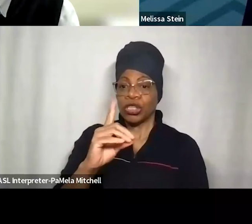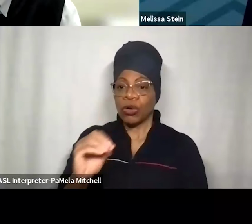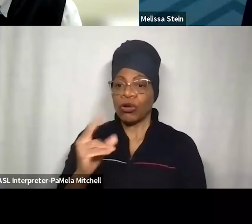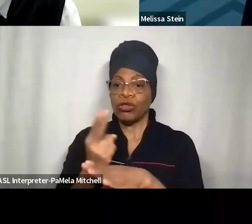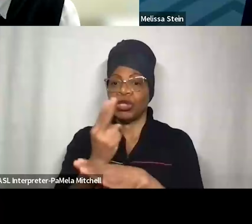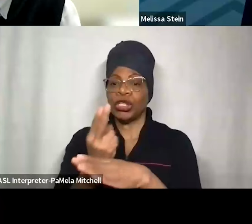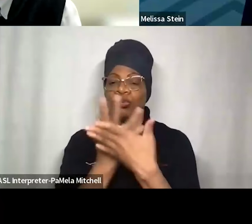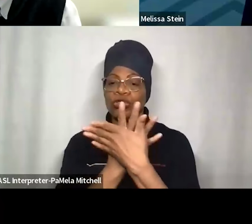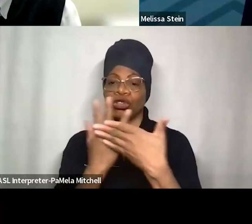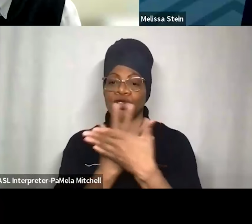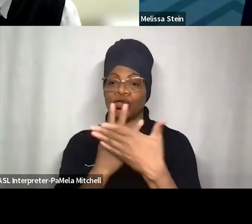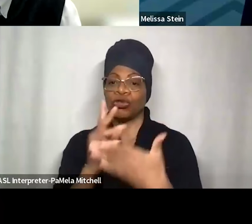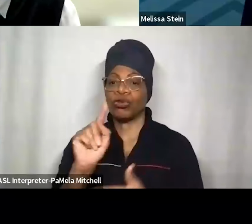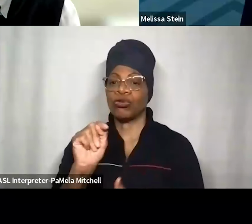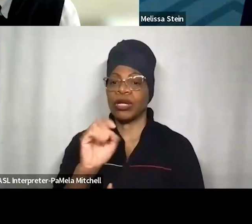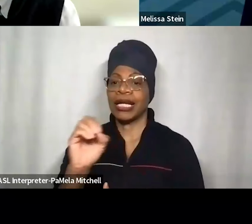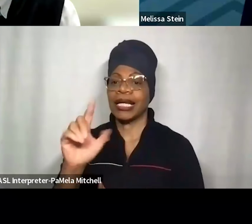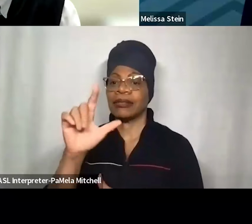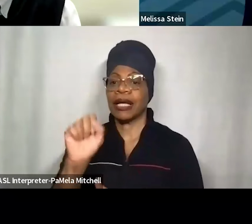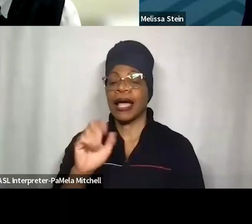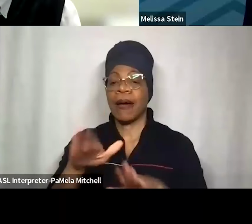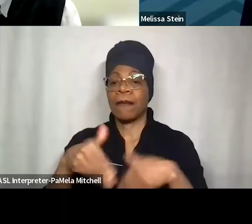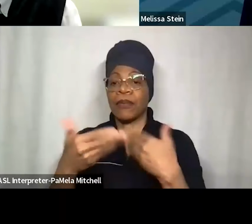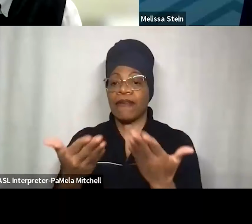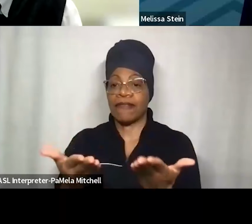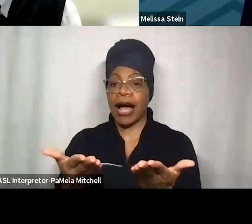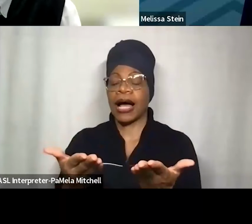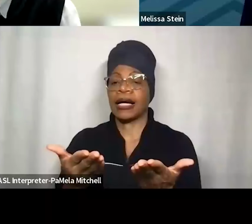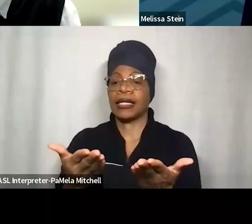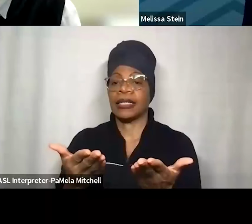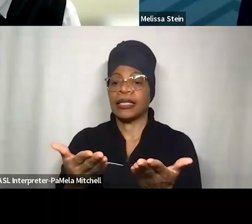and provide those by a probation officer, case manager,